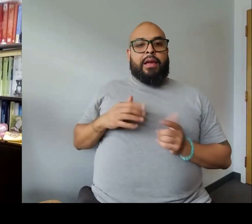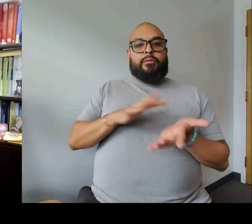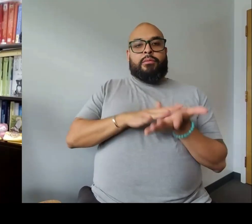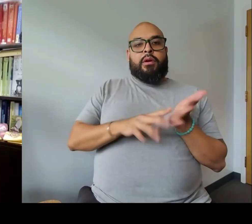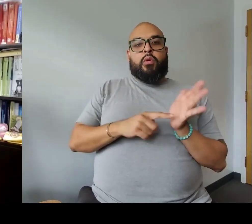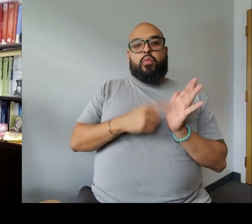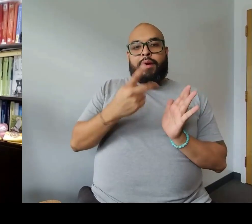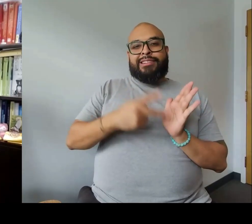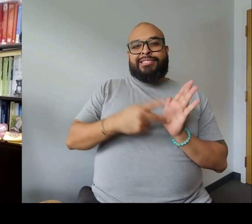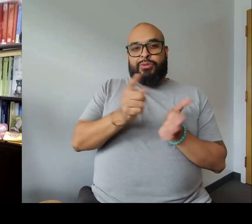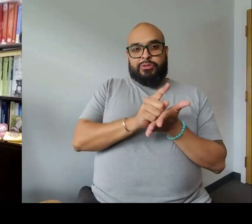and that's not sufficient.